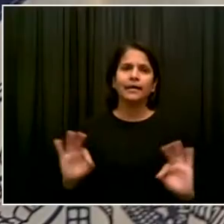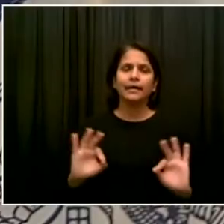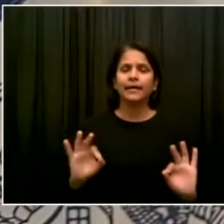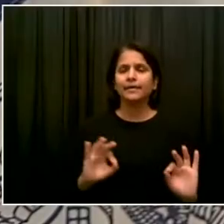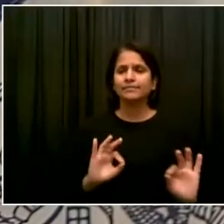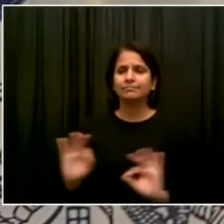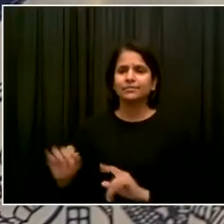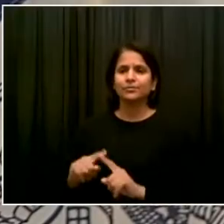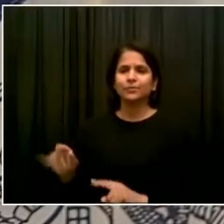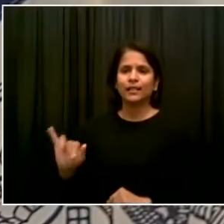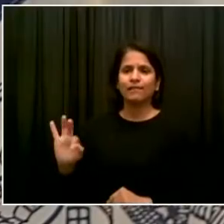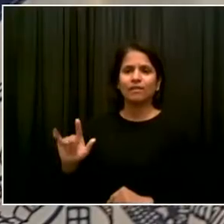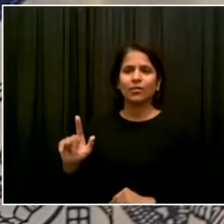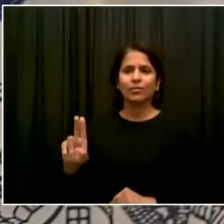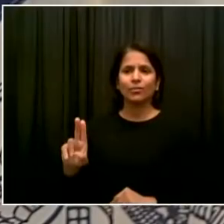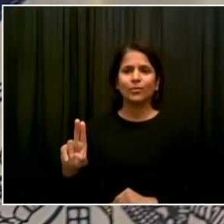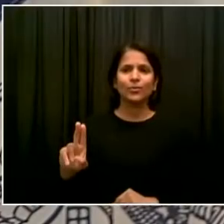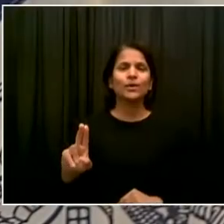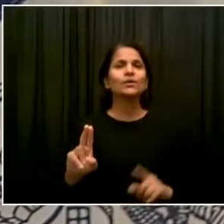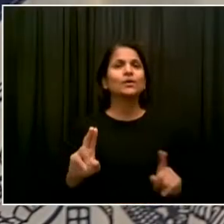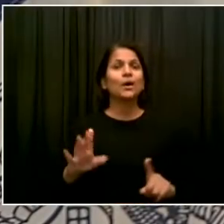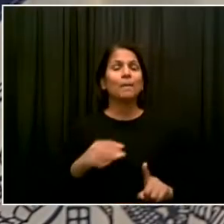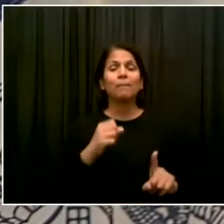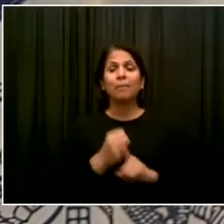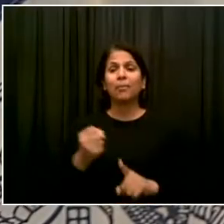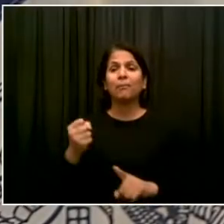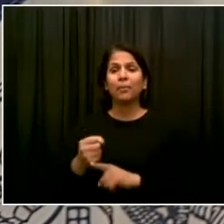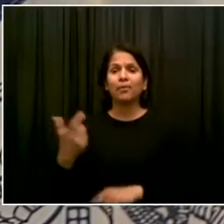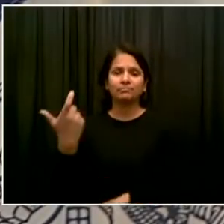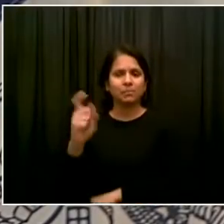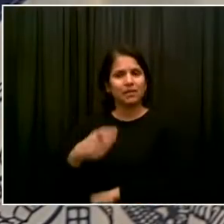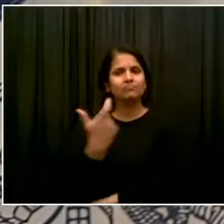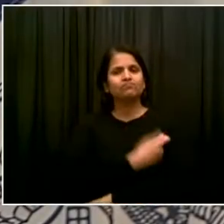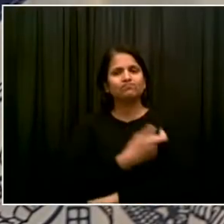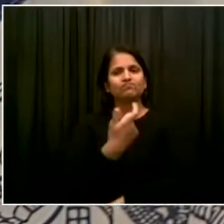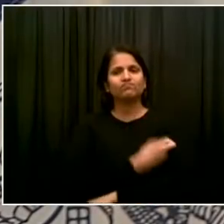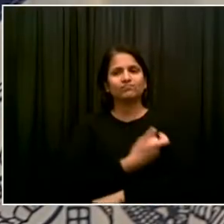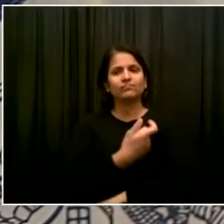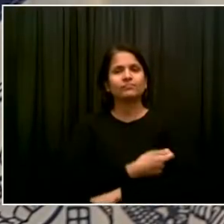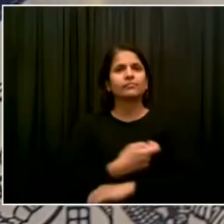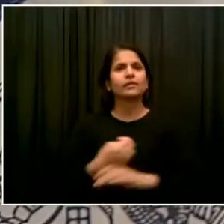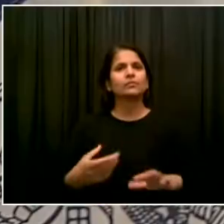THE DOCTORS, IN THE COURSE OF 2022 YOU TRANSFER REALITY WERE COVID-19 IS MUCH MORE LIKE